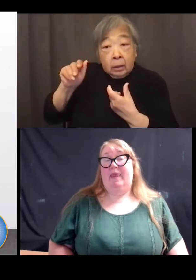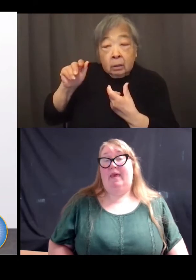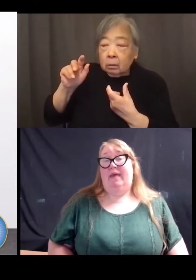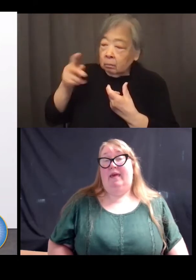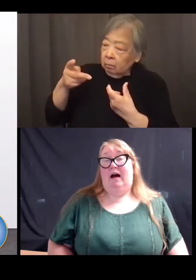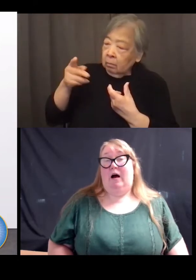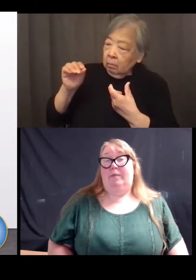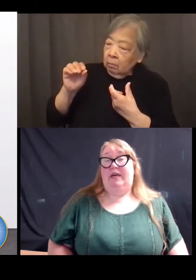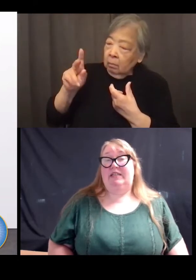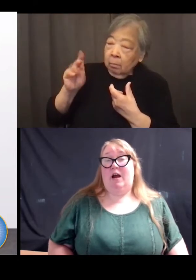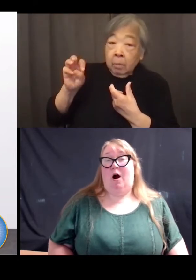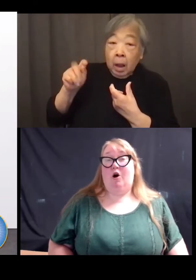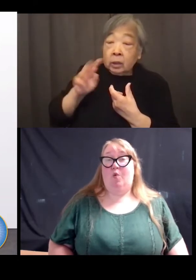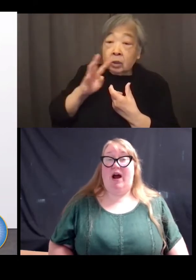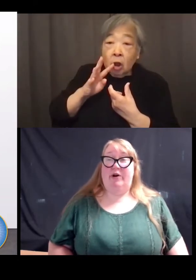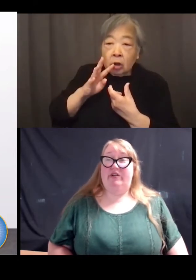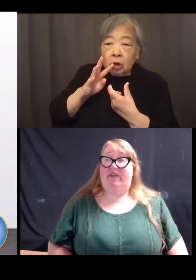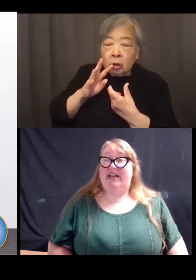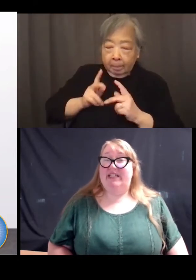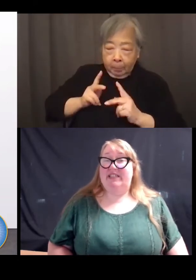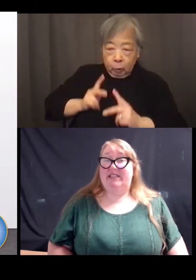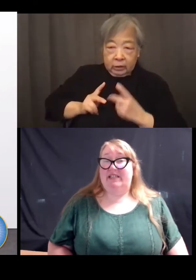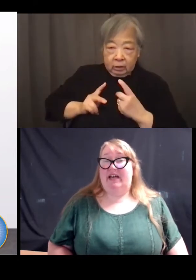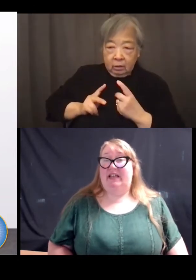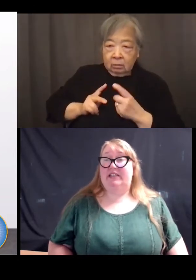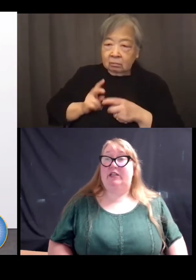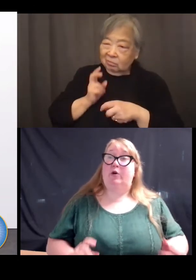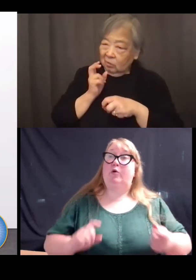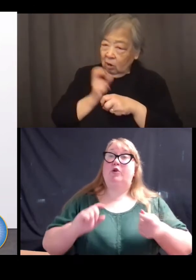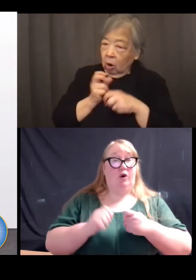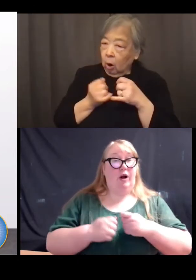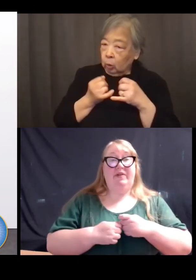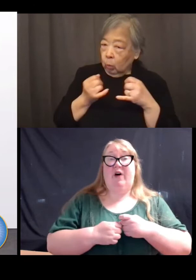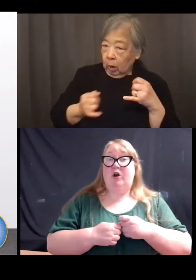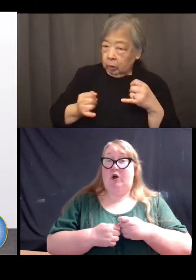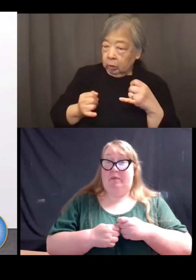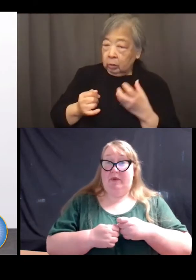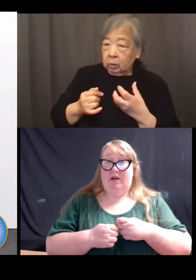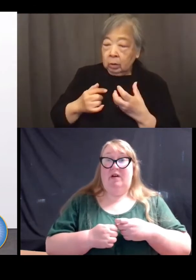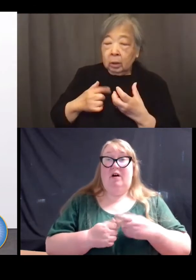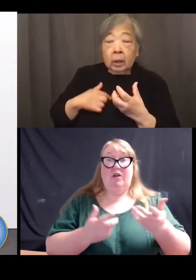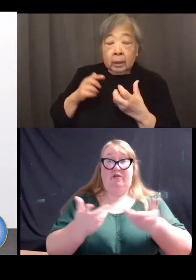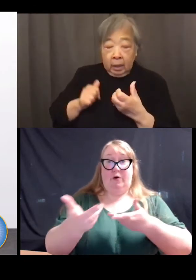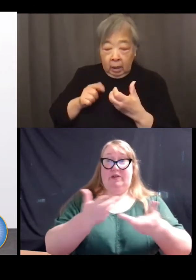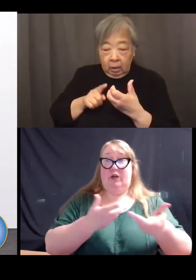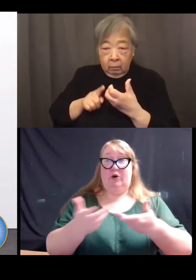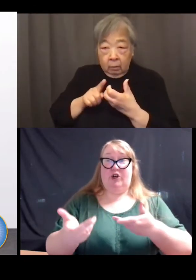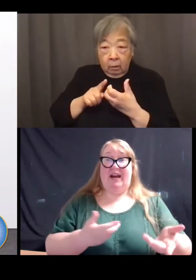it is a hard-wired device that lets you turn up the volume on the folks you are chating